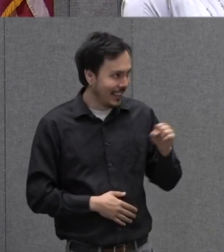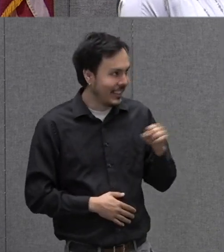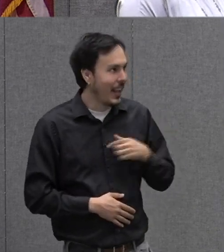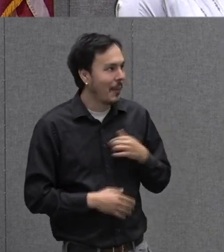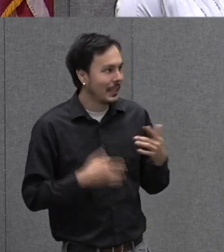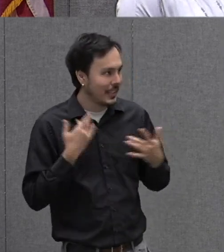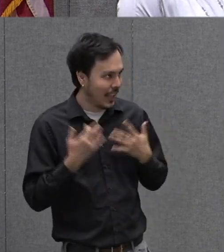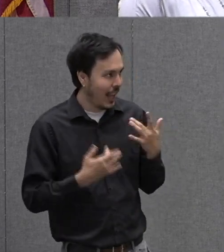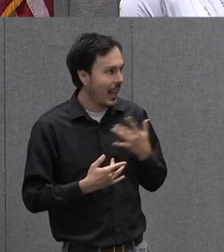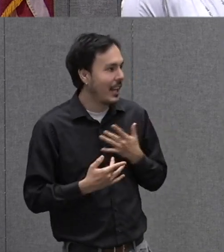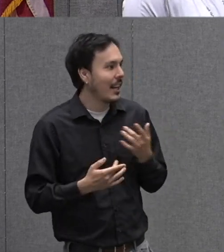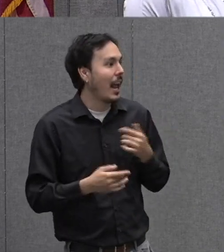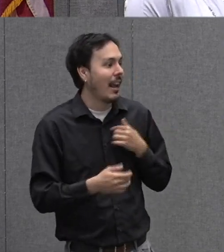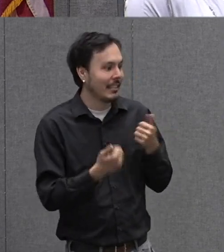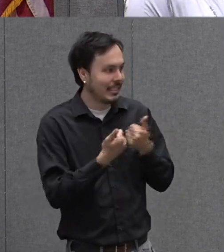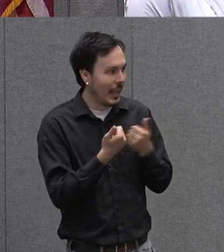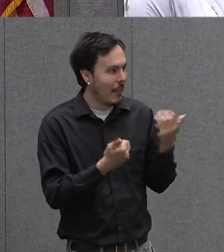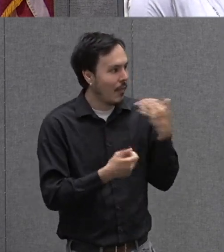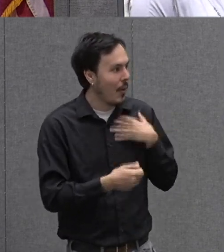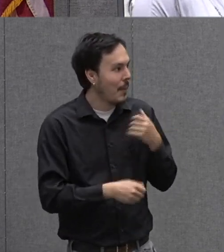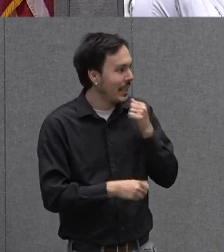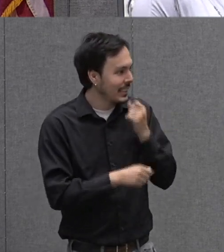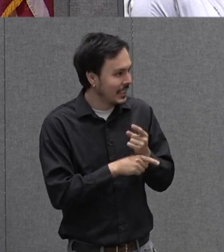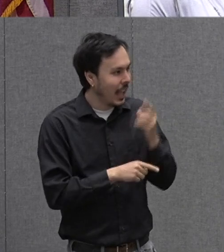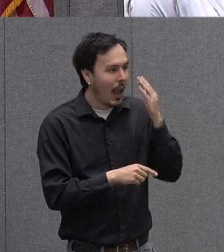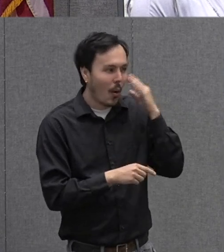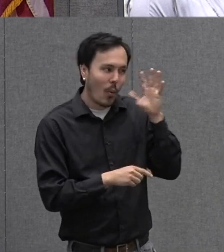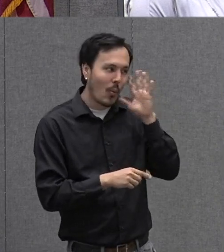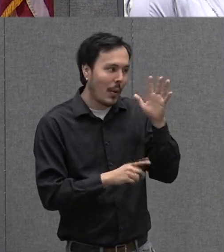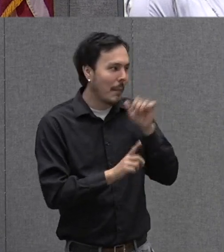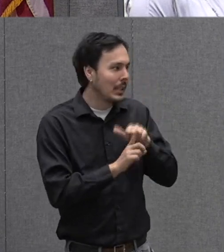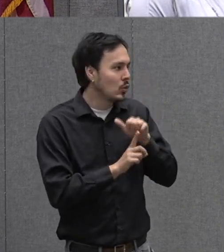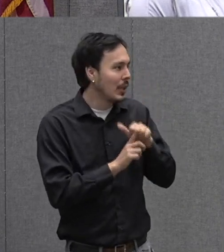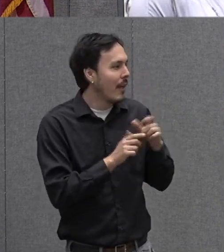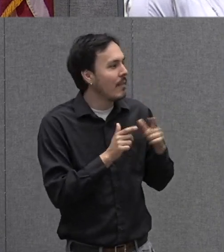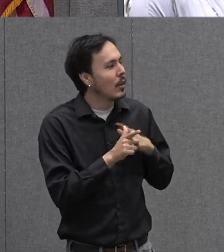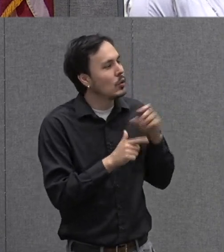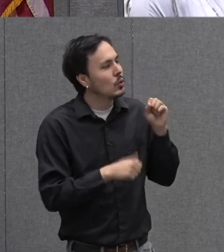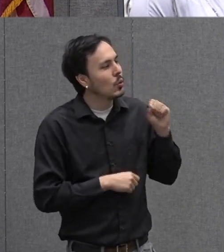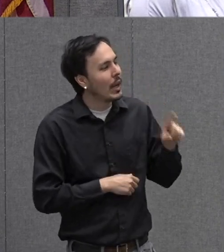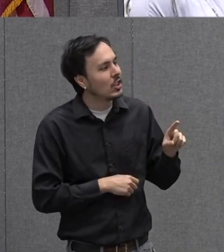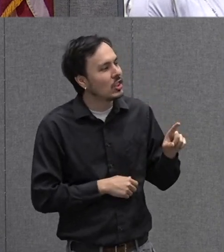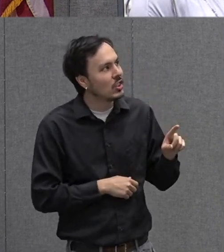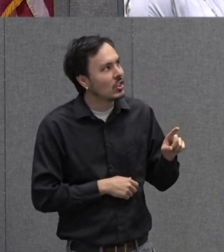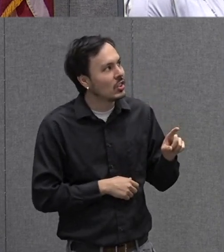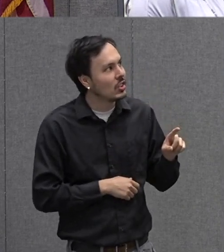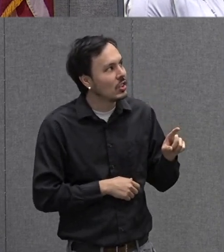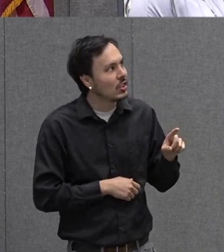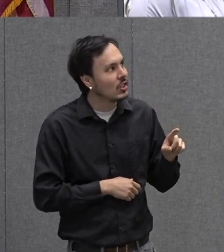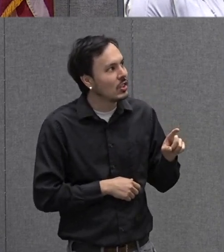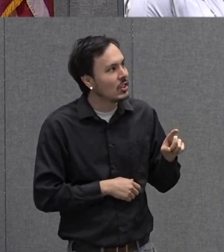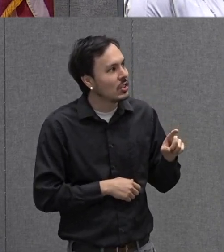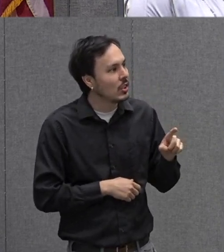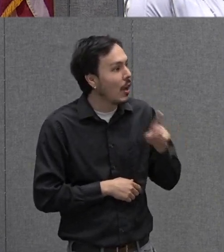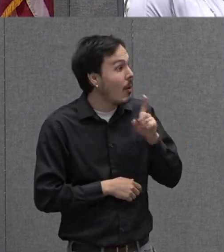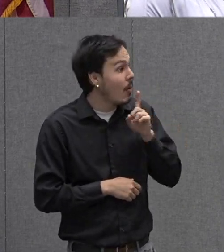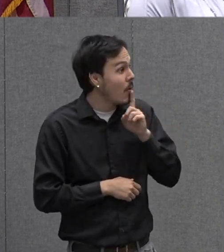I played it before my with sisters, I know this can be tricky. My first question is, is it a real thing,